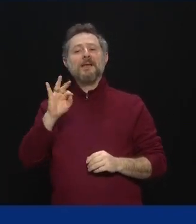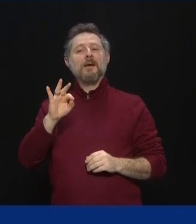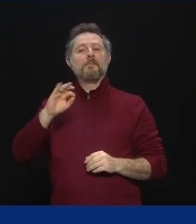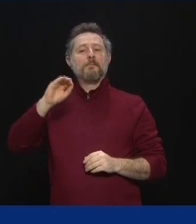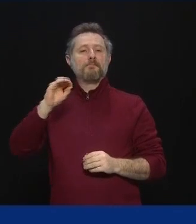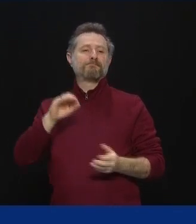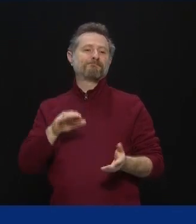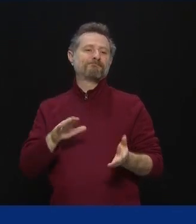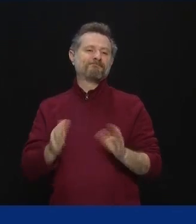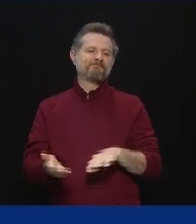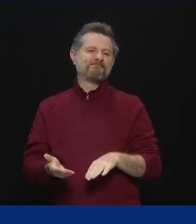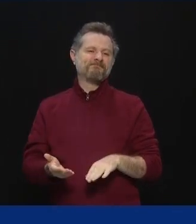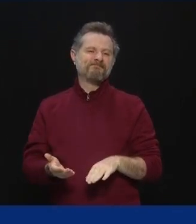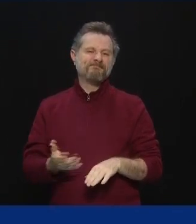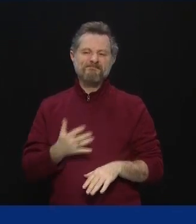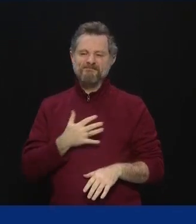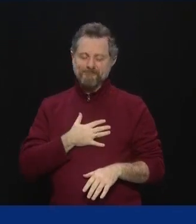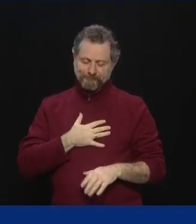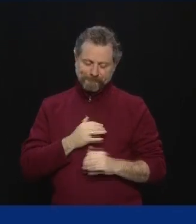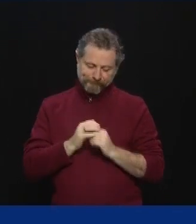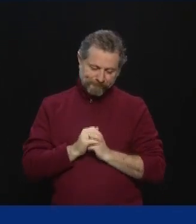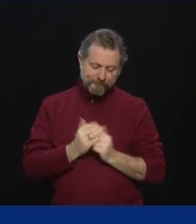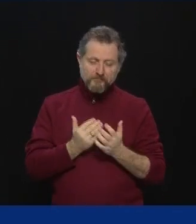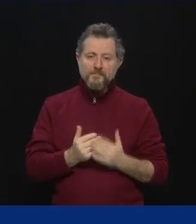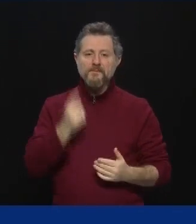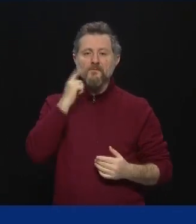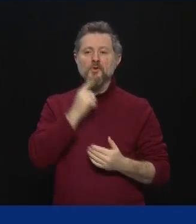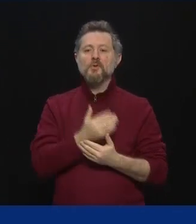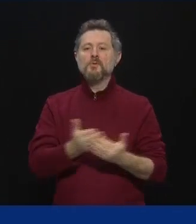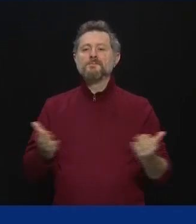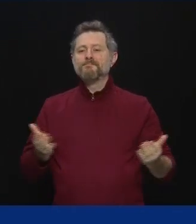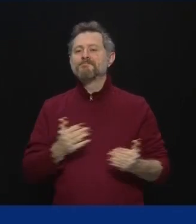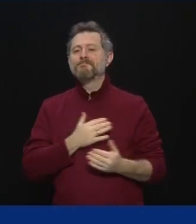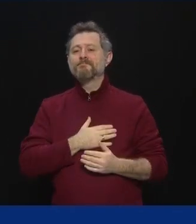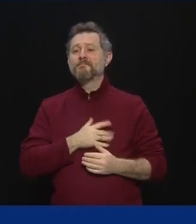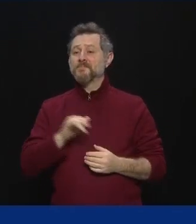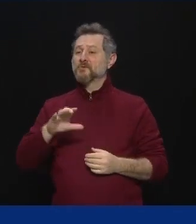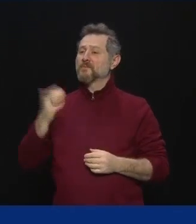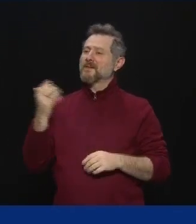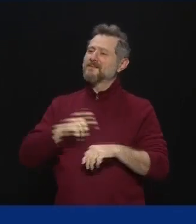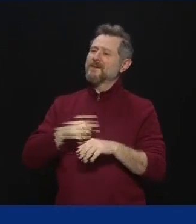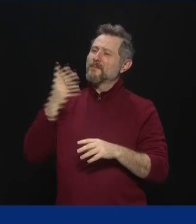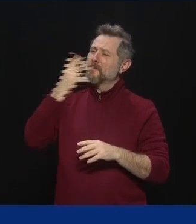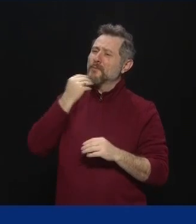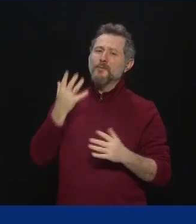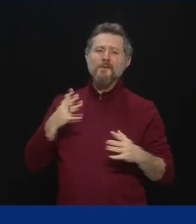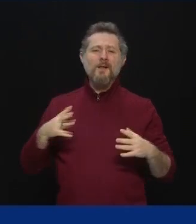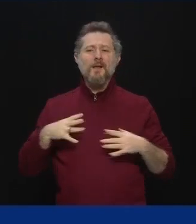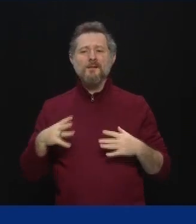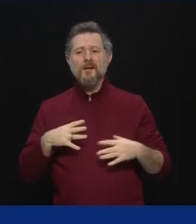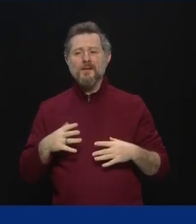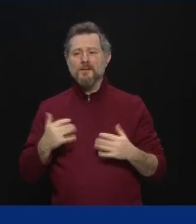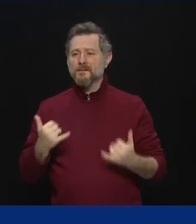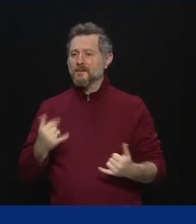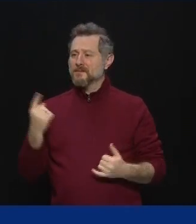I MENTIONED HOSPITALIZATIONS, BUT ALSO THE PEOPLE WHO HAVE LOST 69 INDIVIDUALS, AND OUR HEARTS GO OUT TO THEIR FAMILY